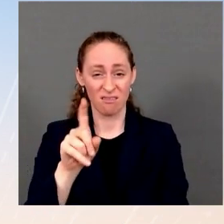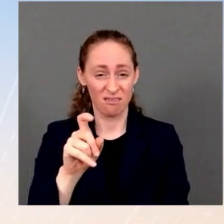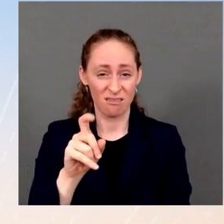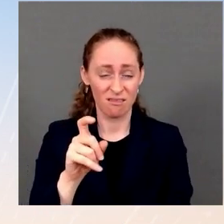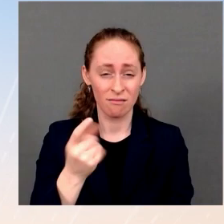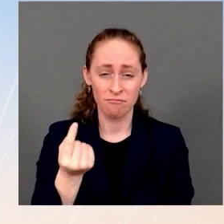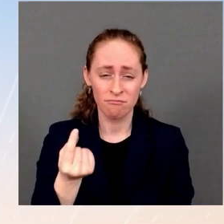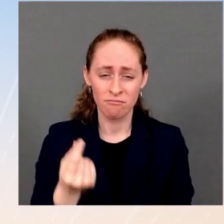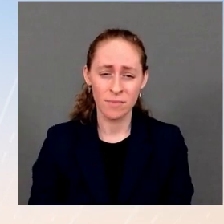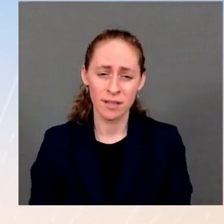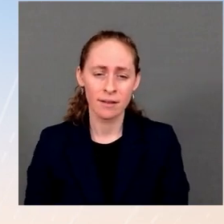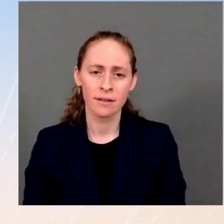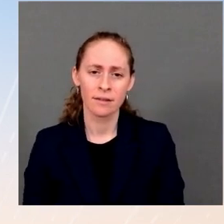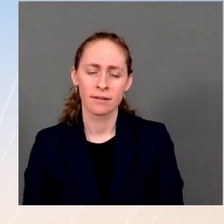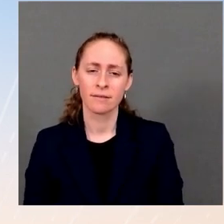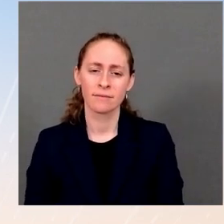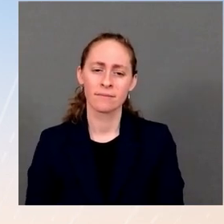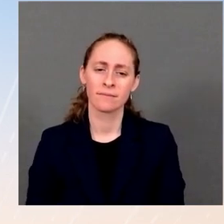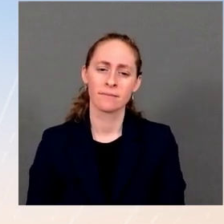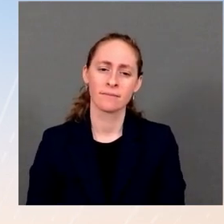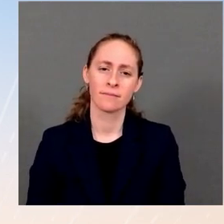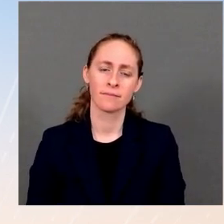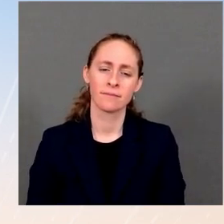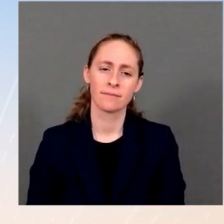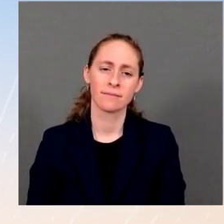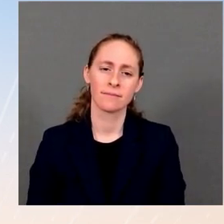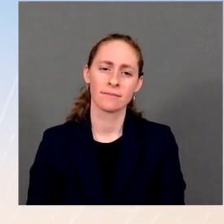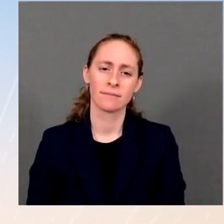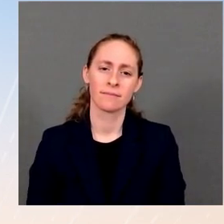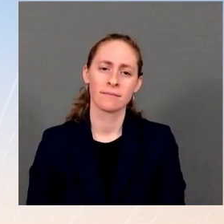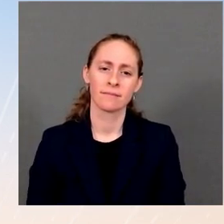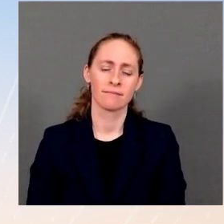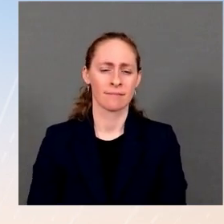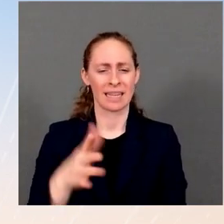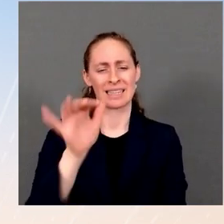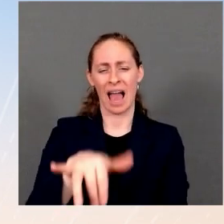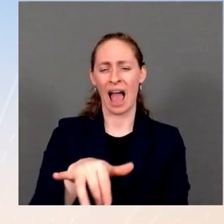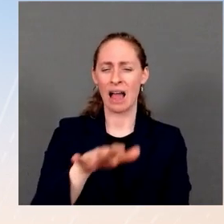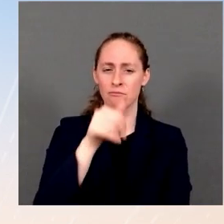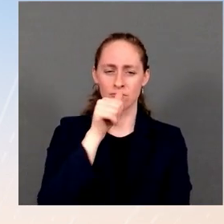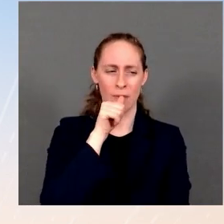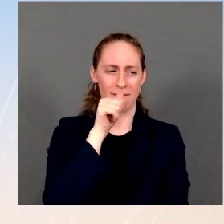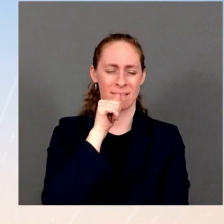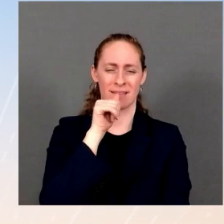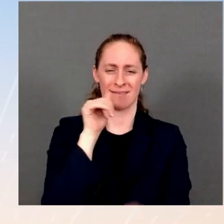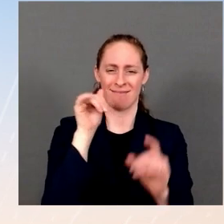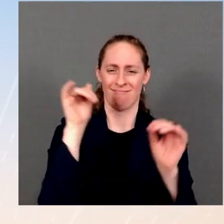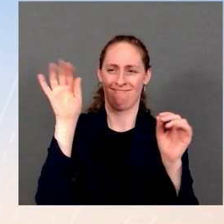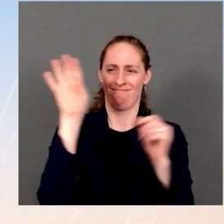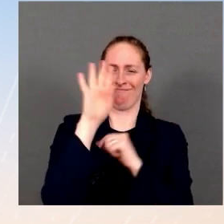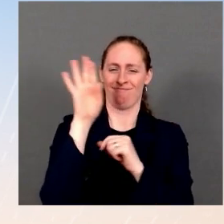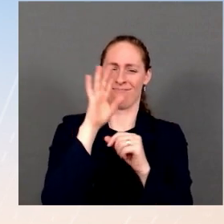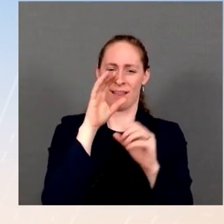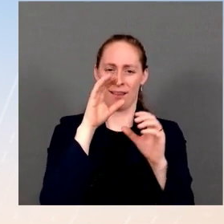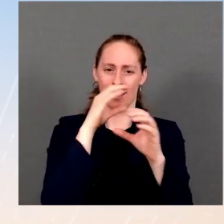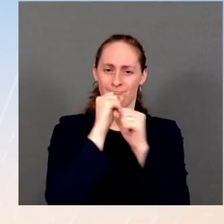I'm certainly not going to lay out what has been negotiated or not negotiated. I'll let the -- I'll let Senator Manchin speak for himself